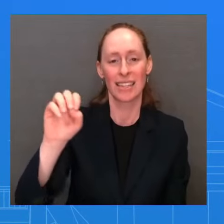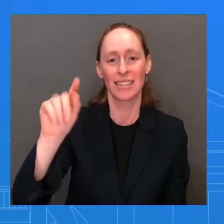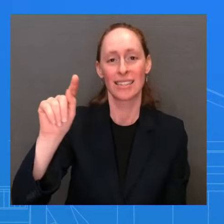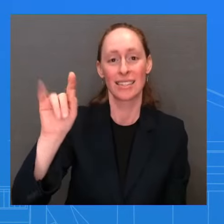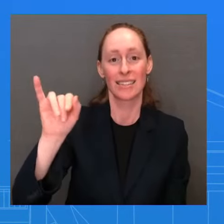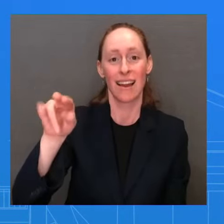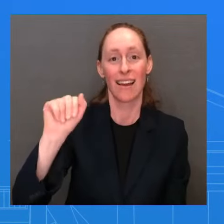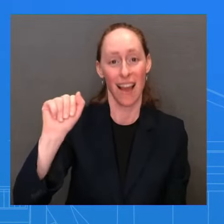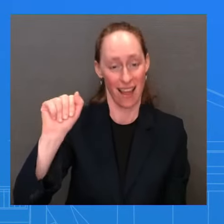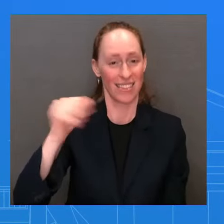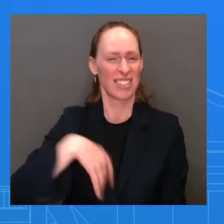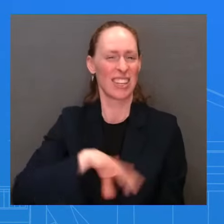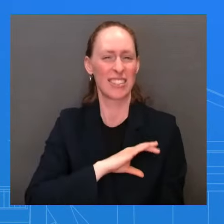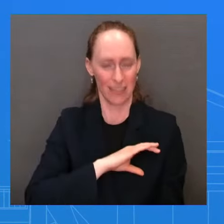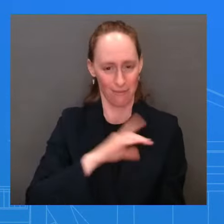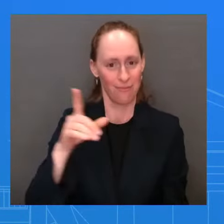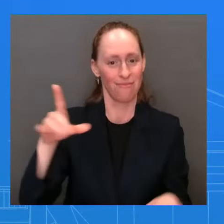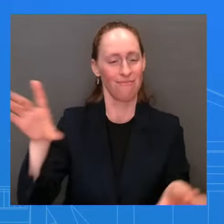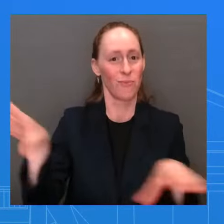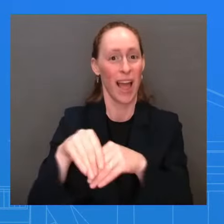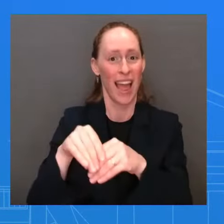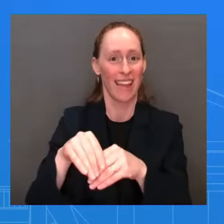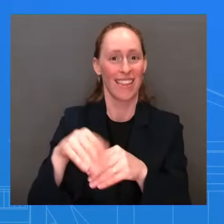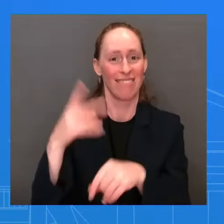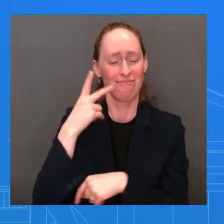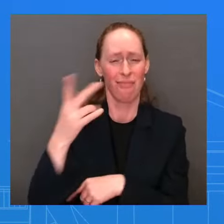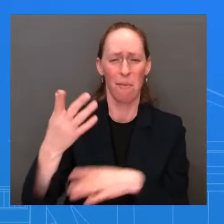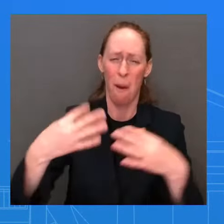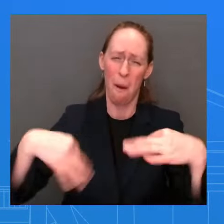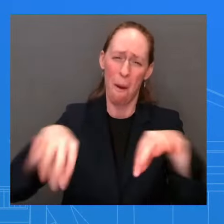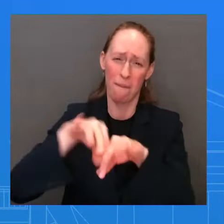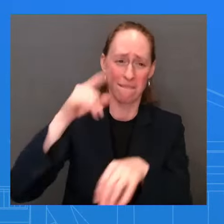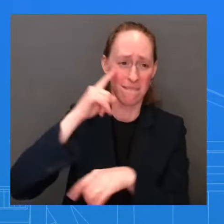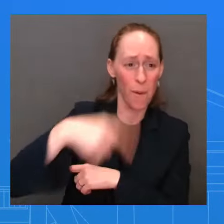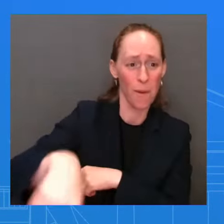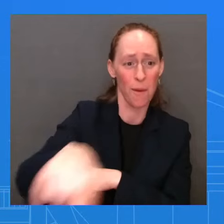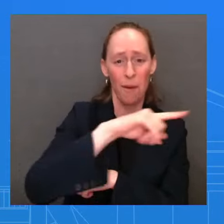Even though I grew up in one of the most diverse cities in the world -- as some of you know,